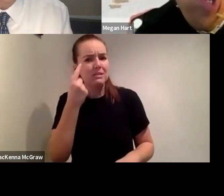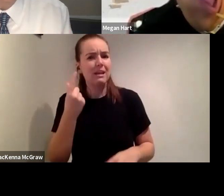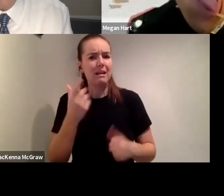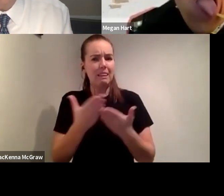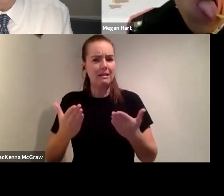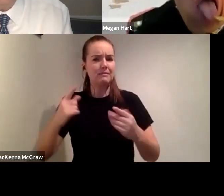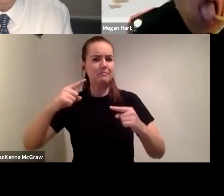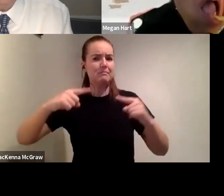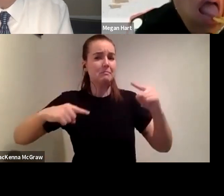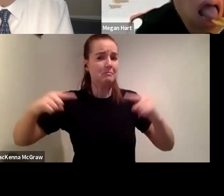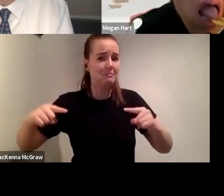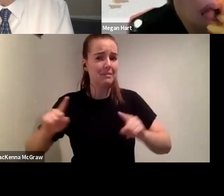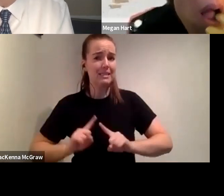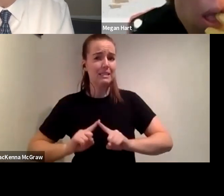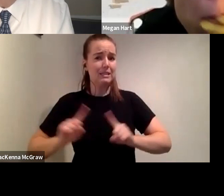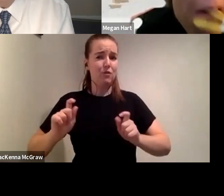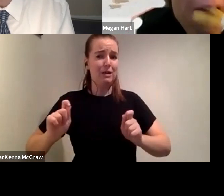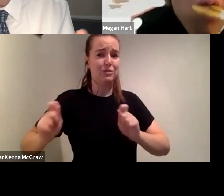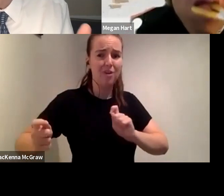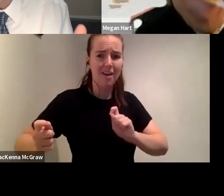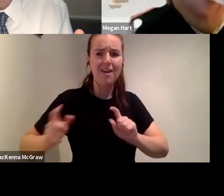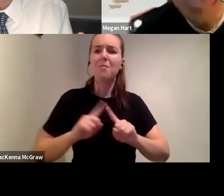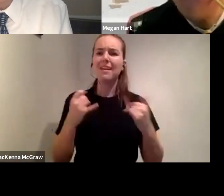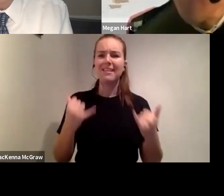It is a win-win situation. And the people they are interacting will benefit as well.